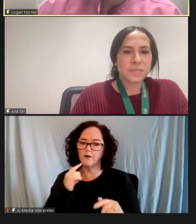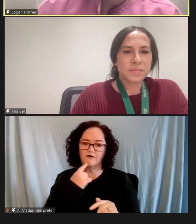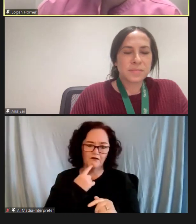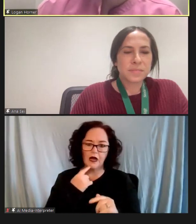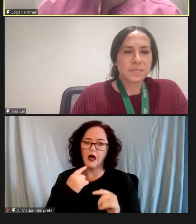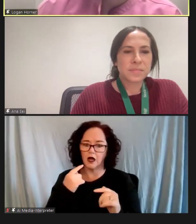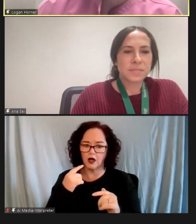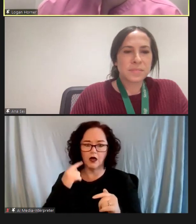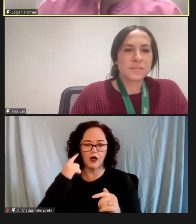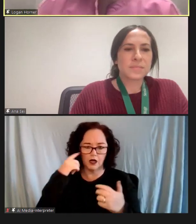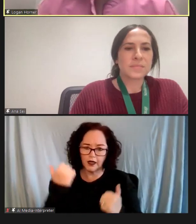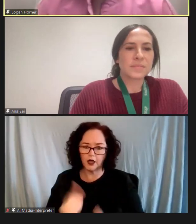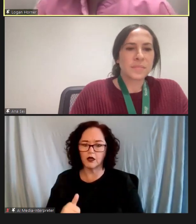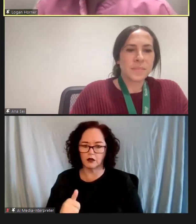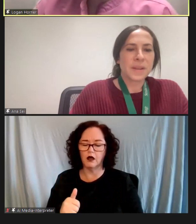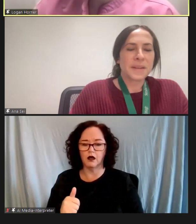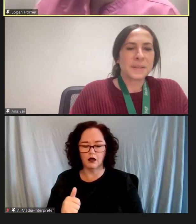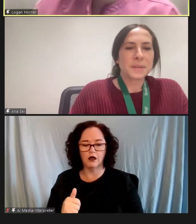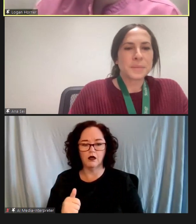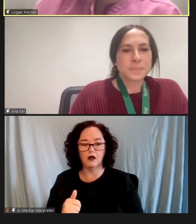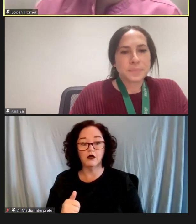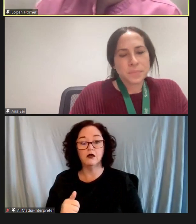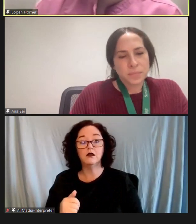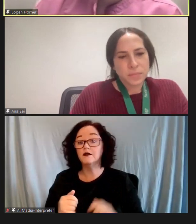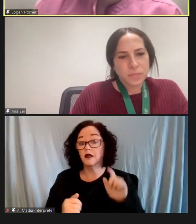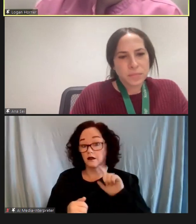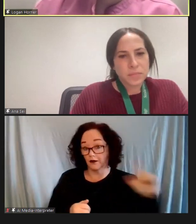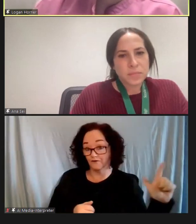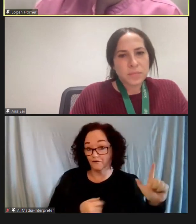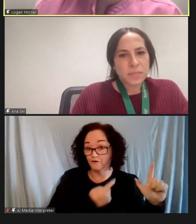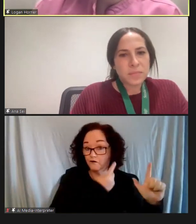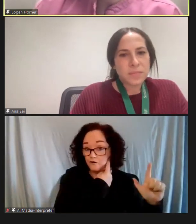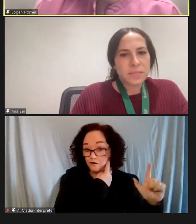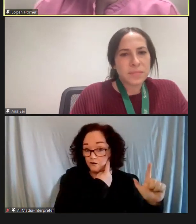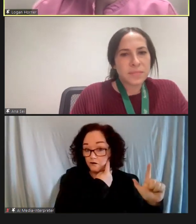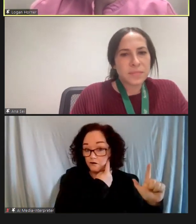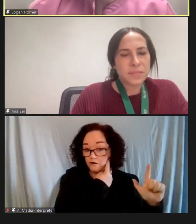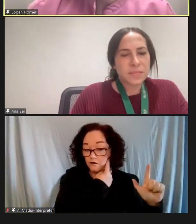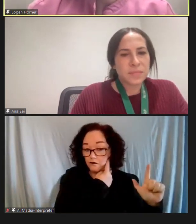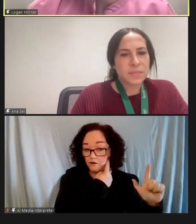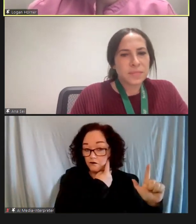hearing loss when we look at the left